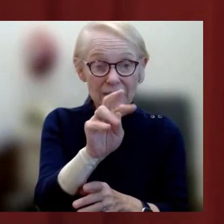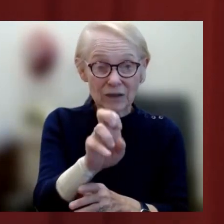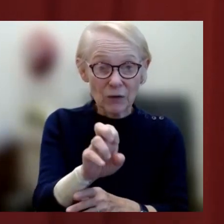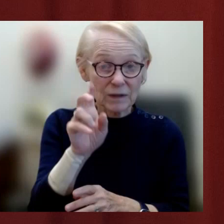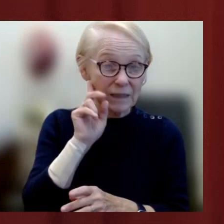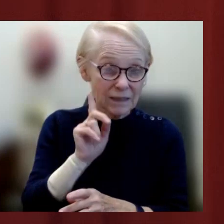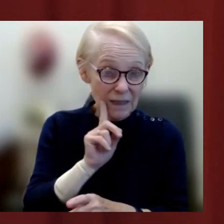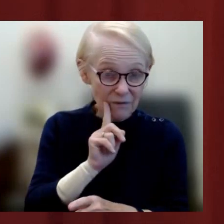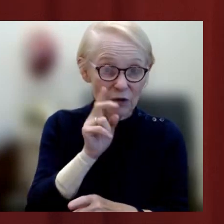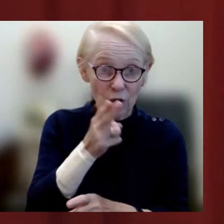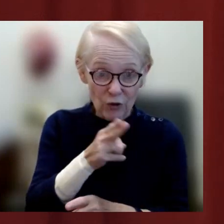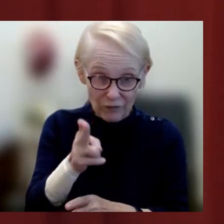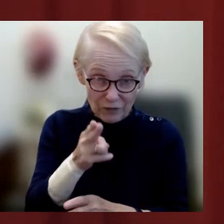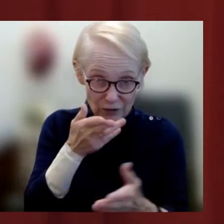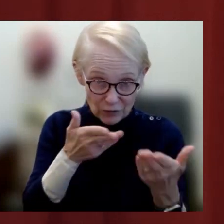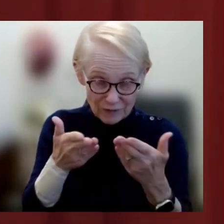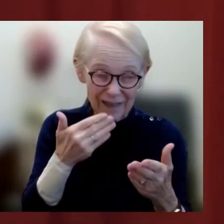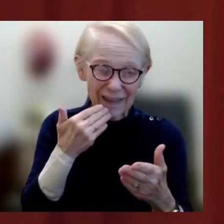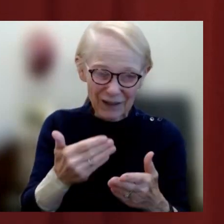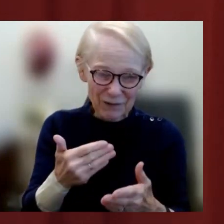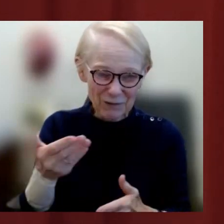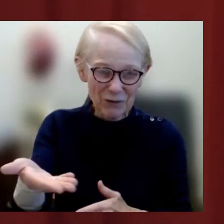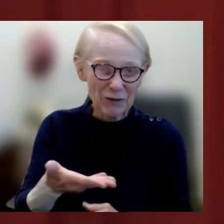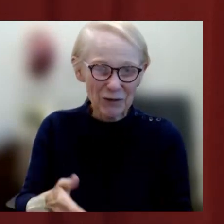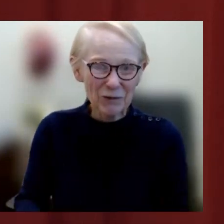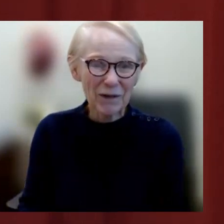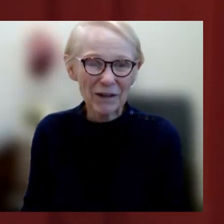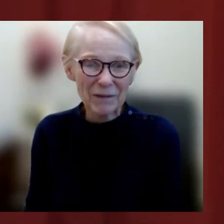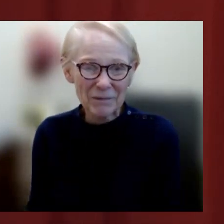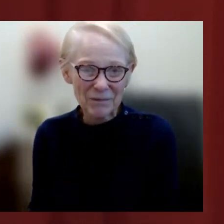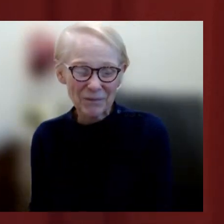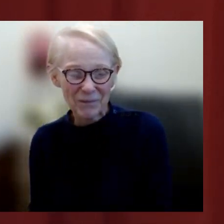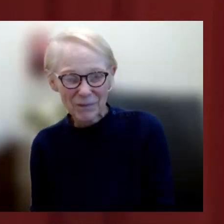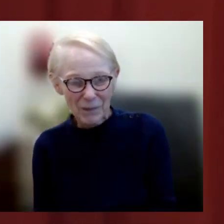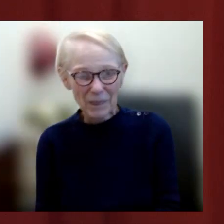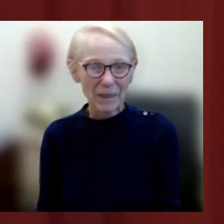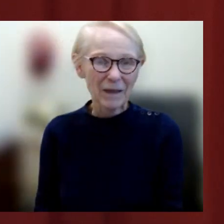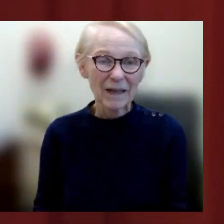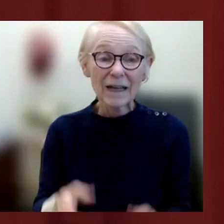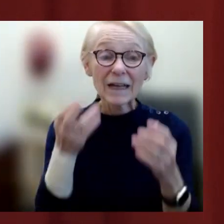of hearing services thank you Beth for being here today so today's uh